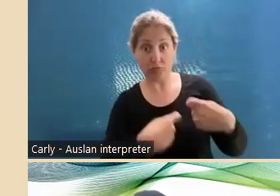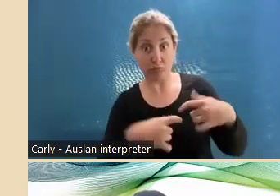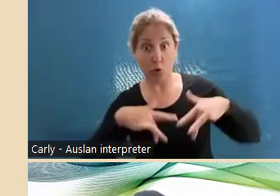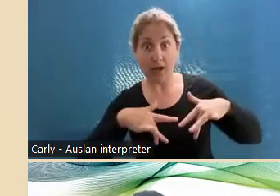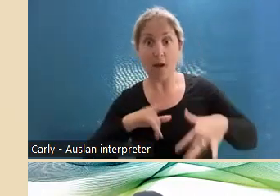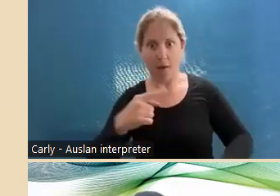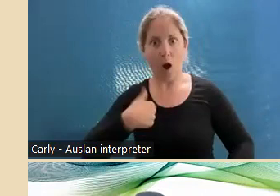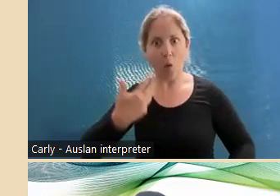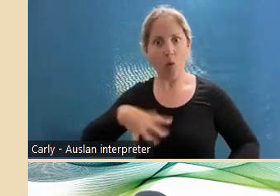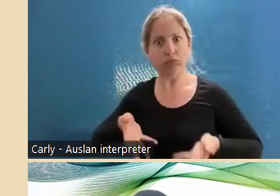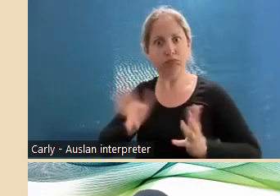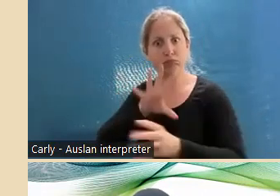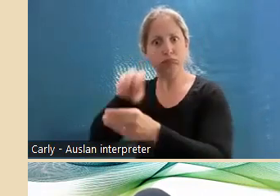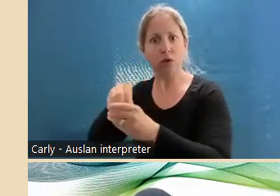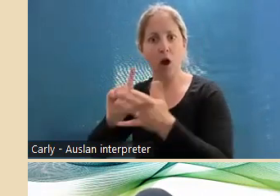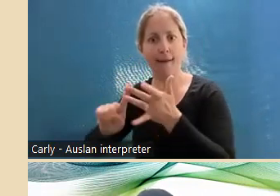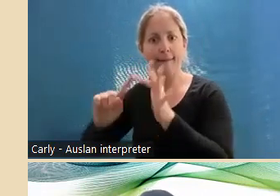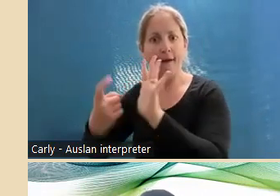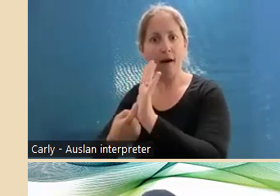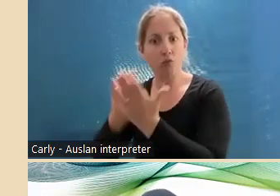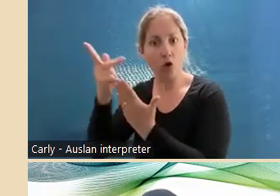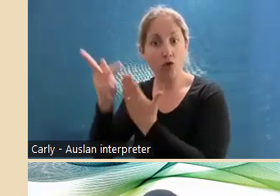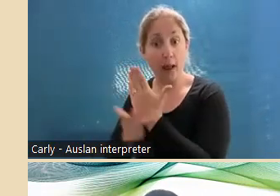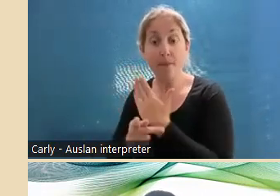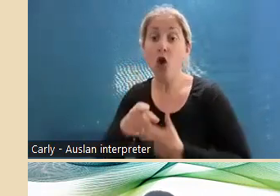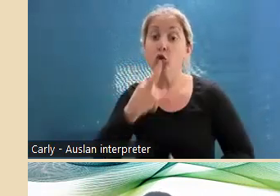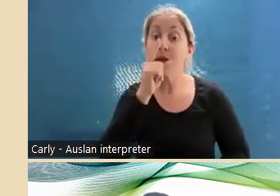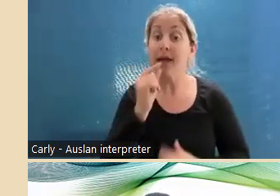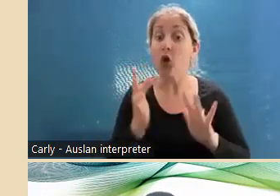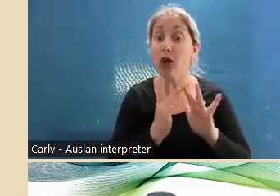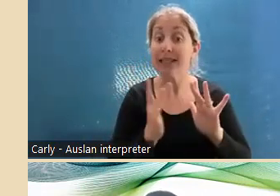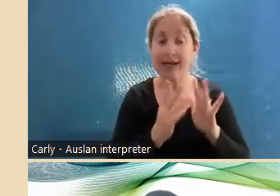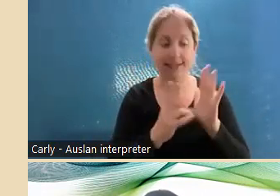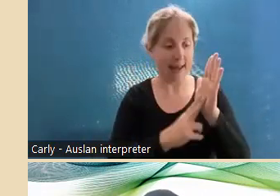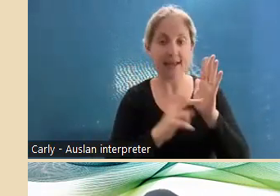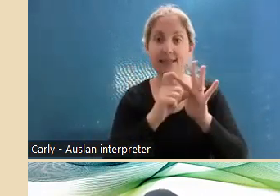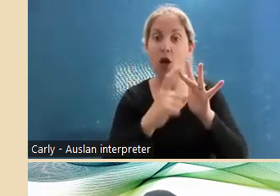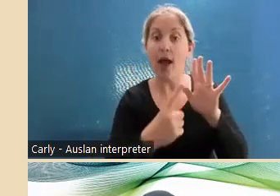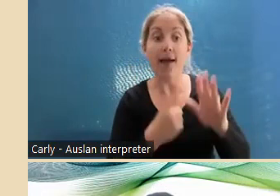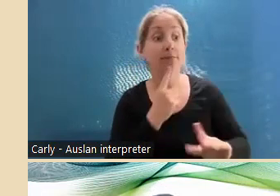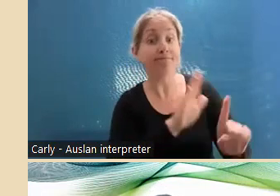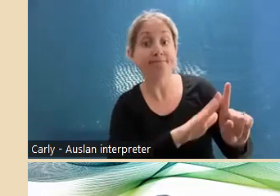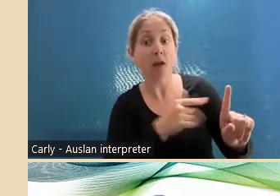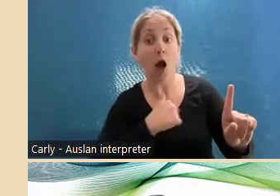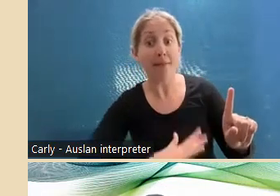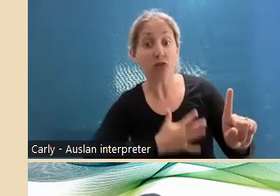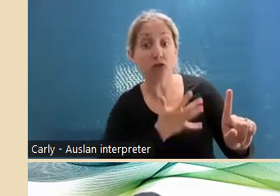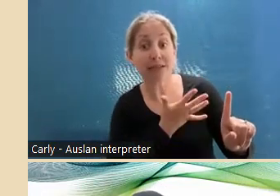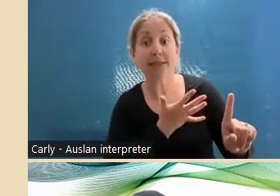the IER program, you can contact the NDIA to express interest by emailing the email